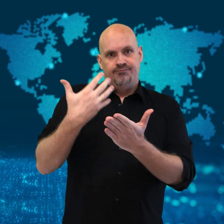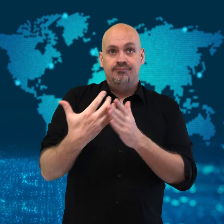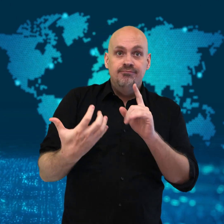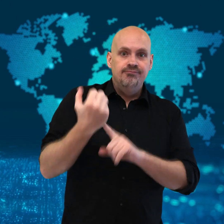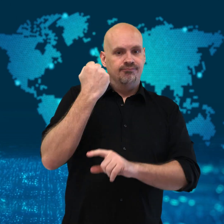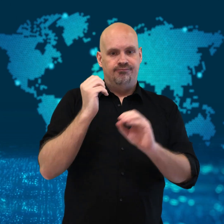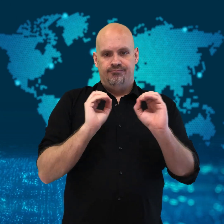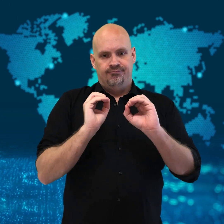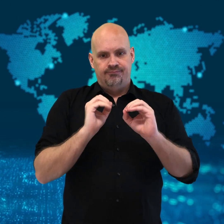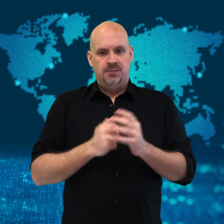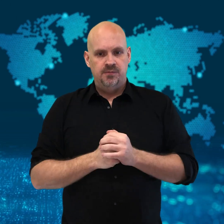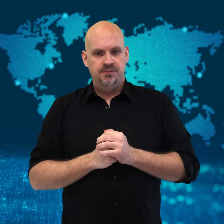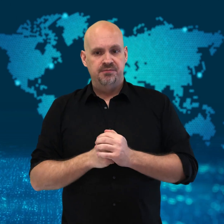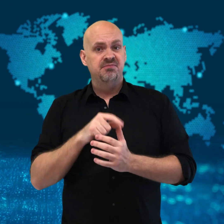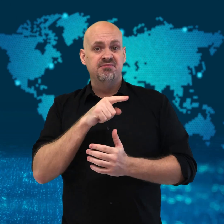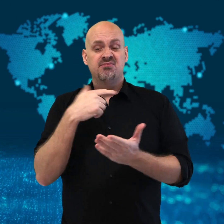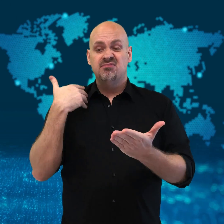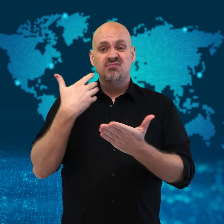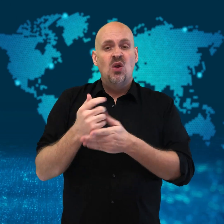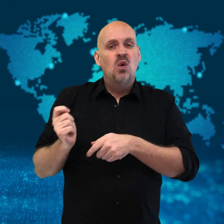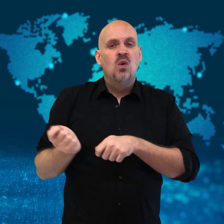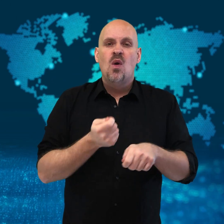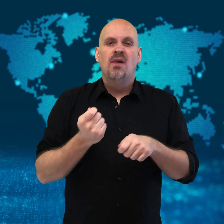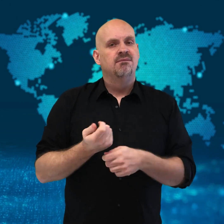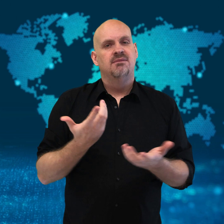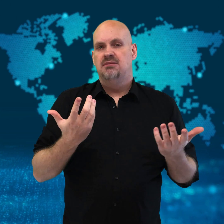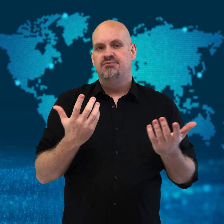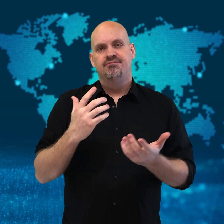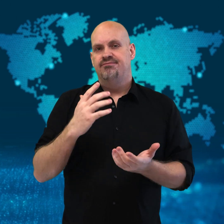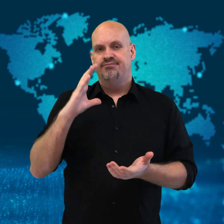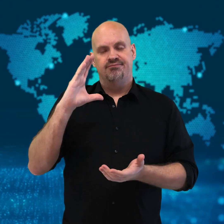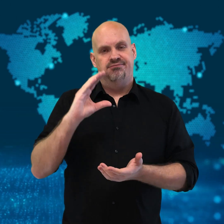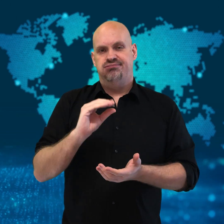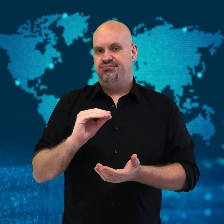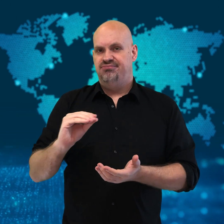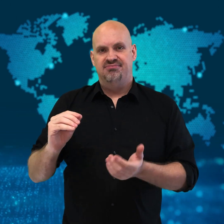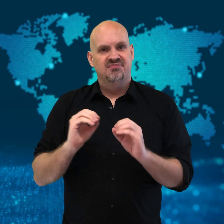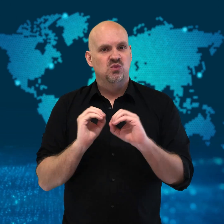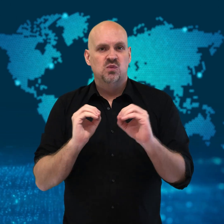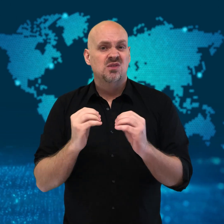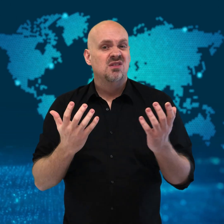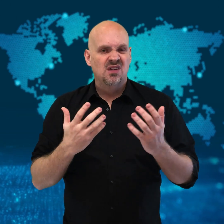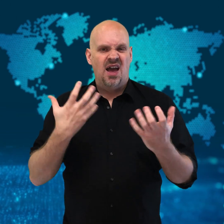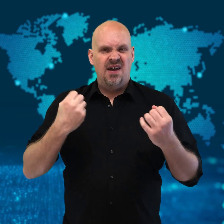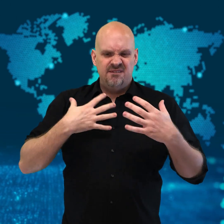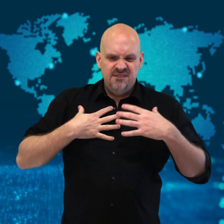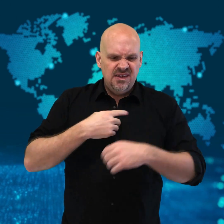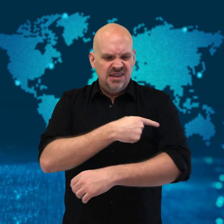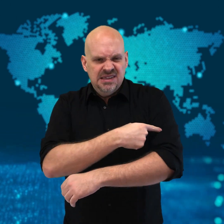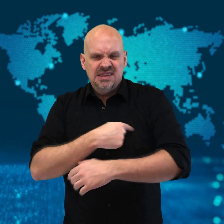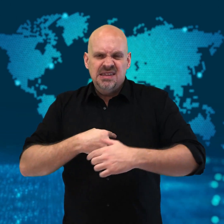Tiger Woods has not won a golfing tournament since 2019,